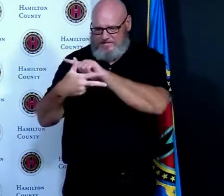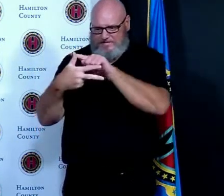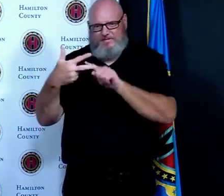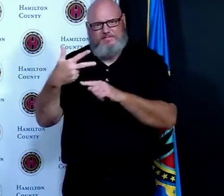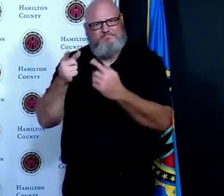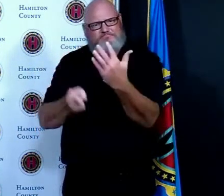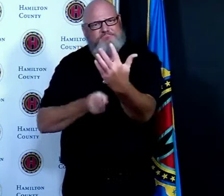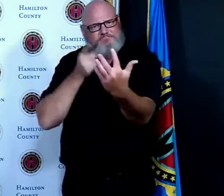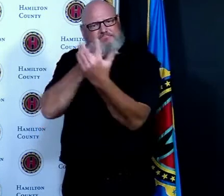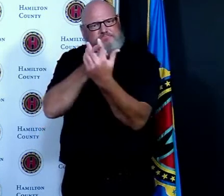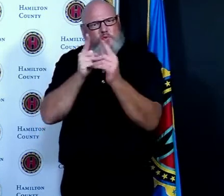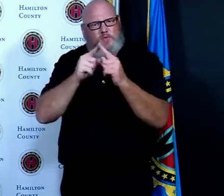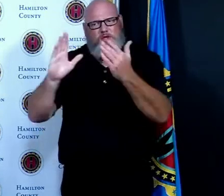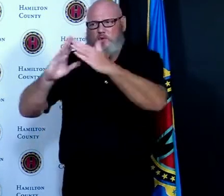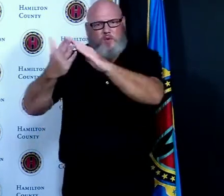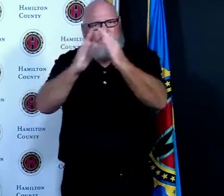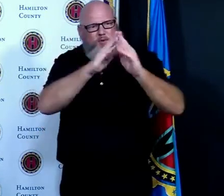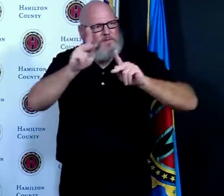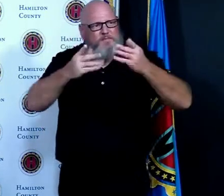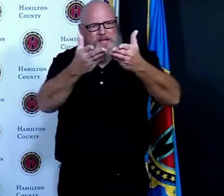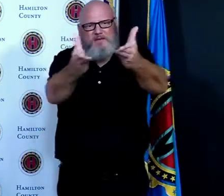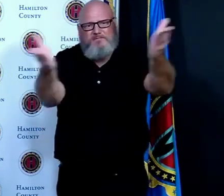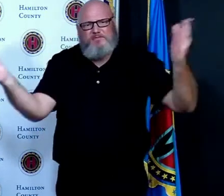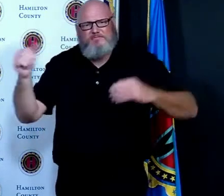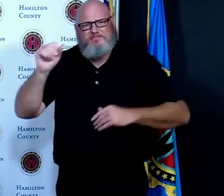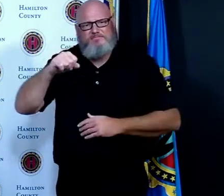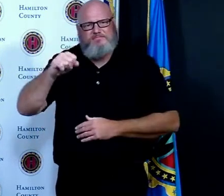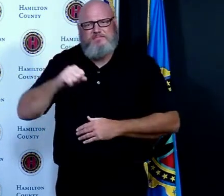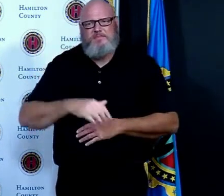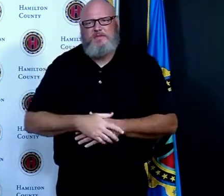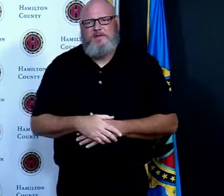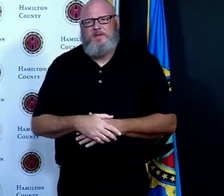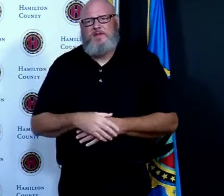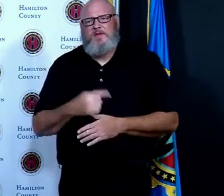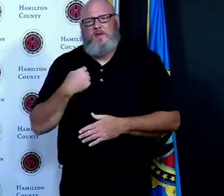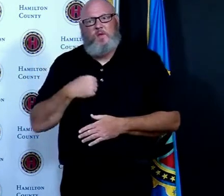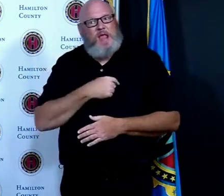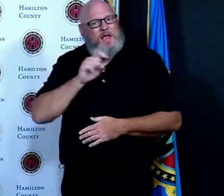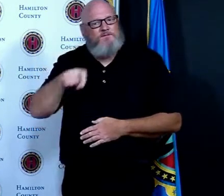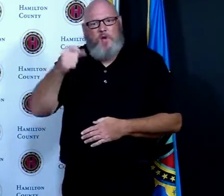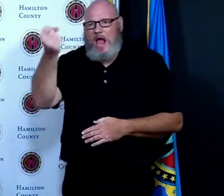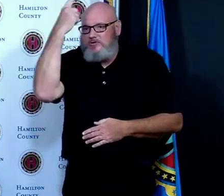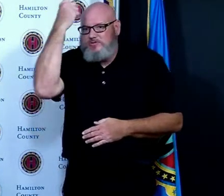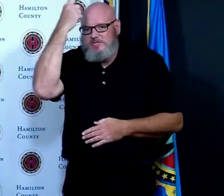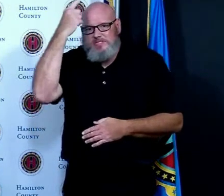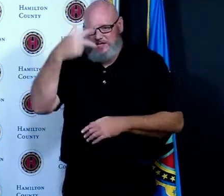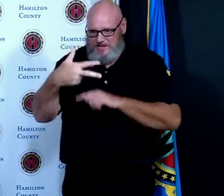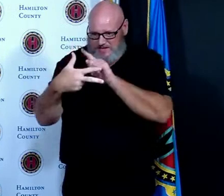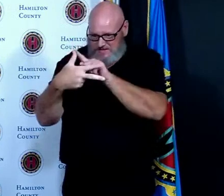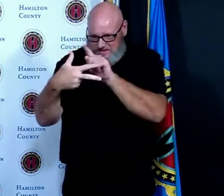need to understand what we can all do to reduce the spread and reduce the infection especially